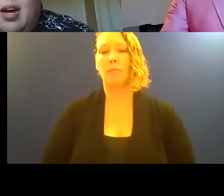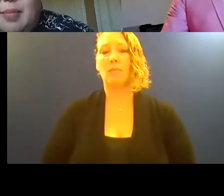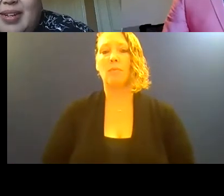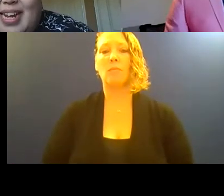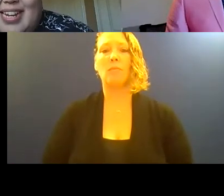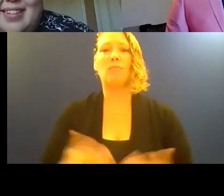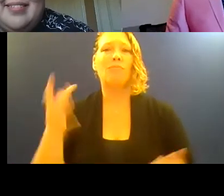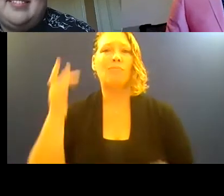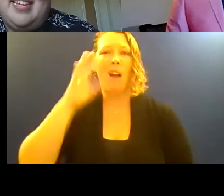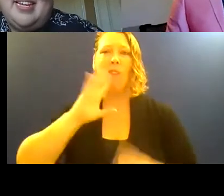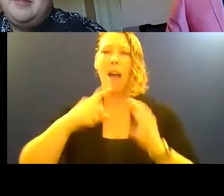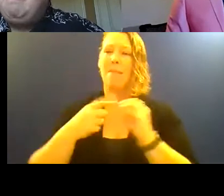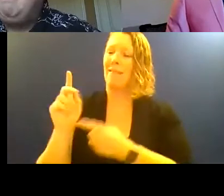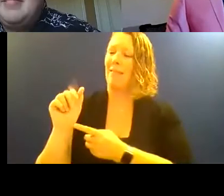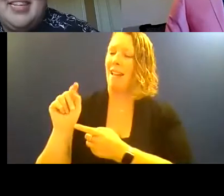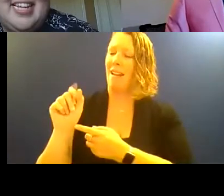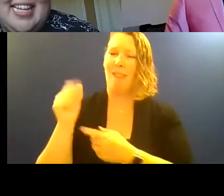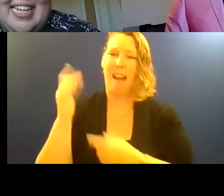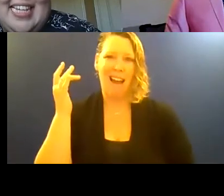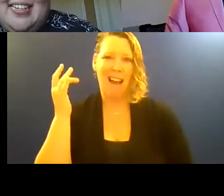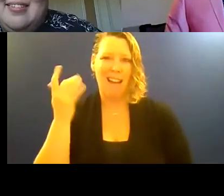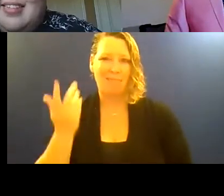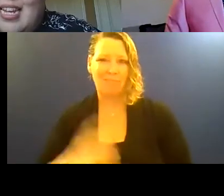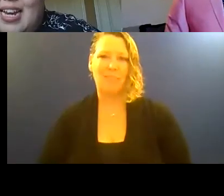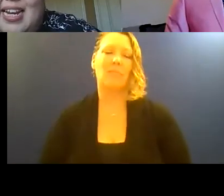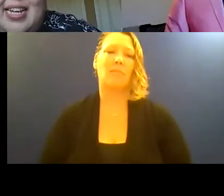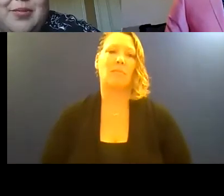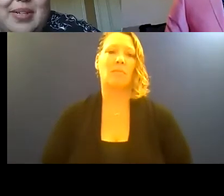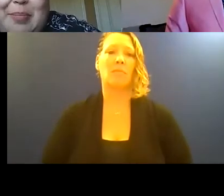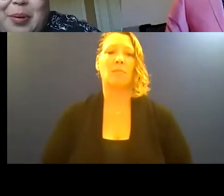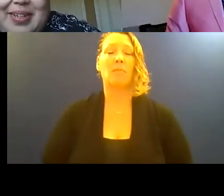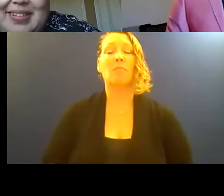So why talk about data?